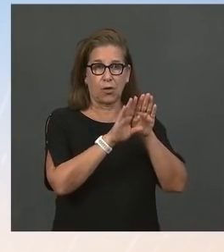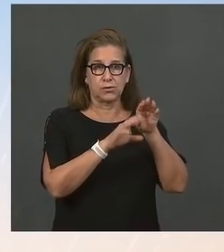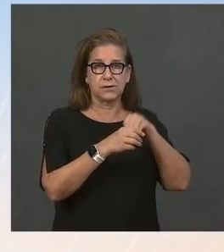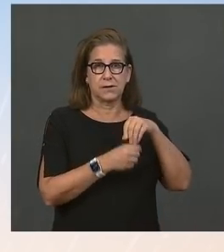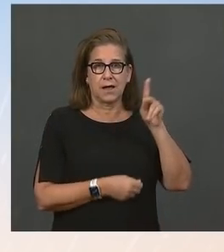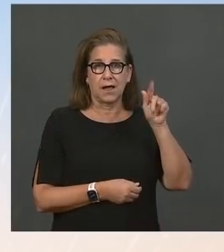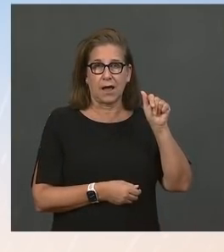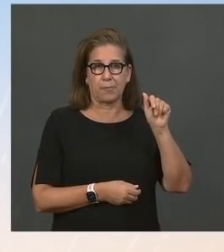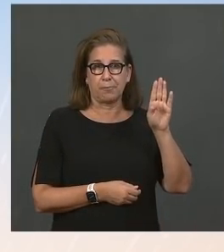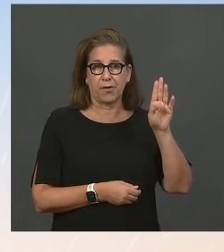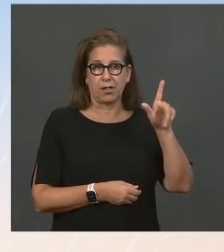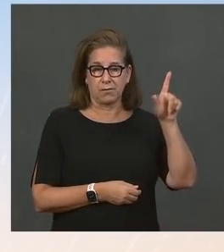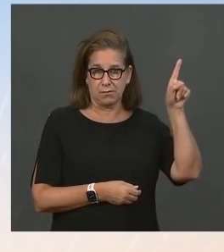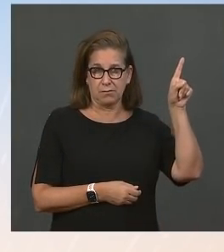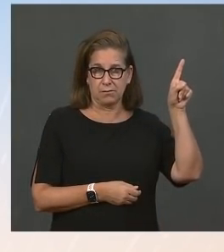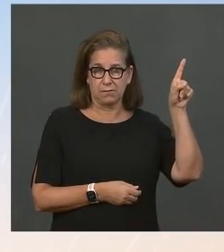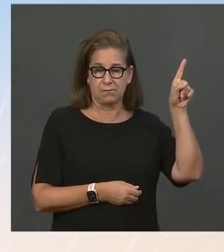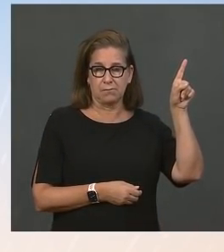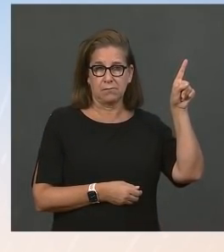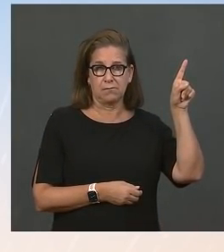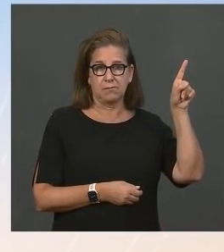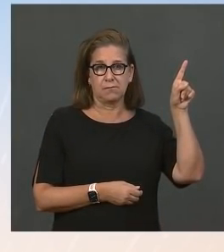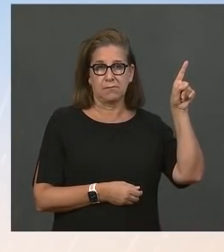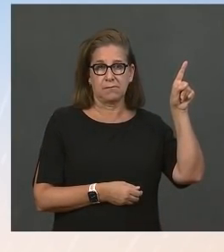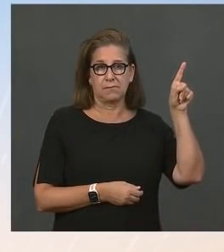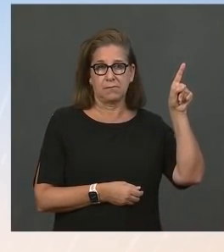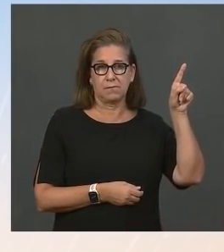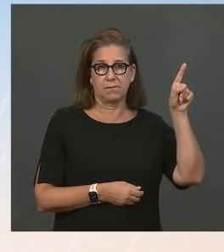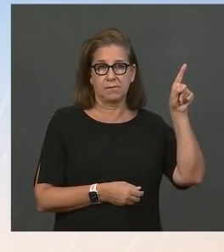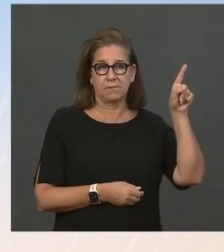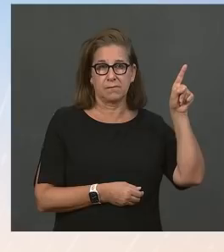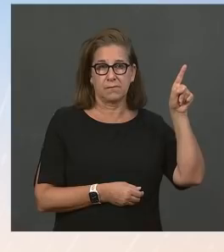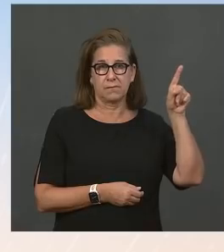and you still are hoping to find relief and come to the U.S.,